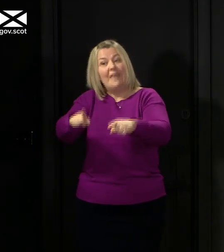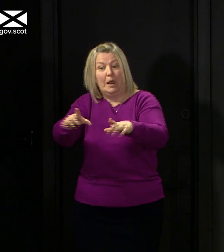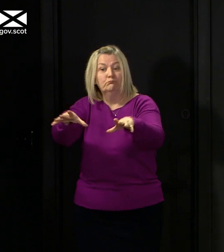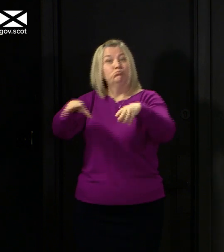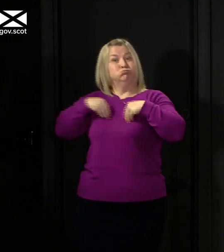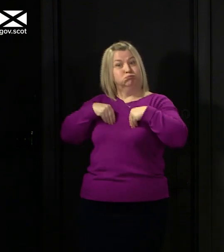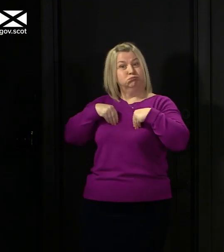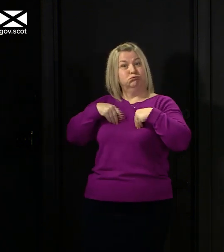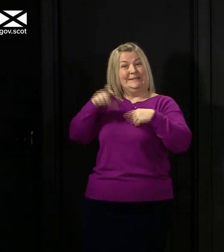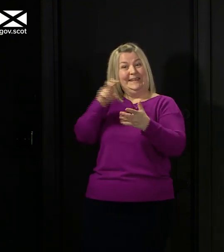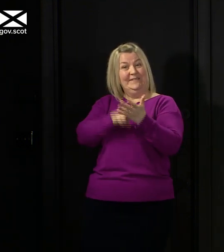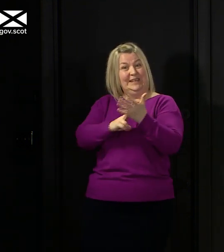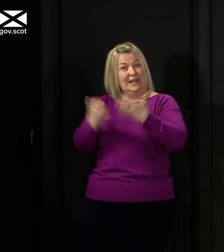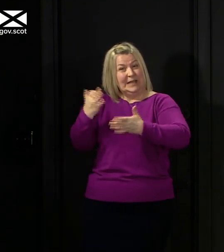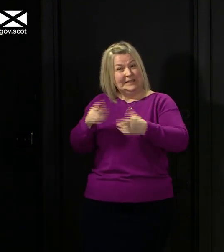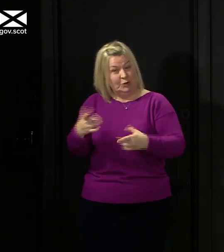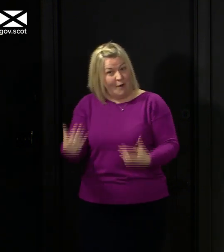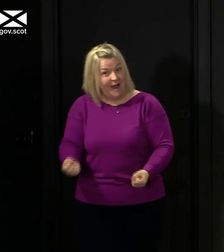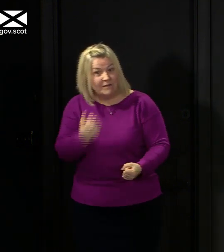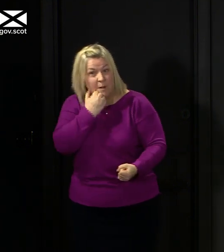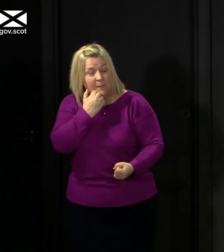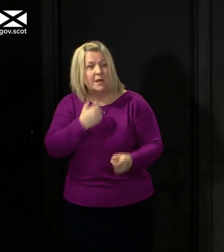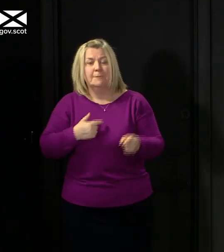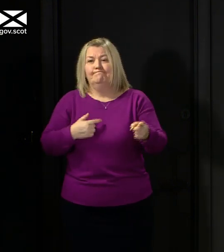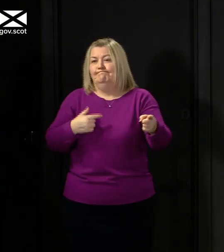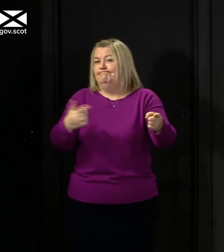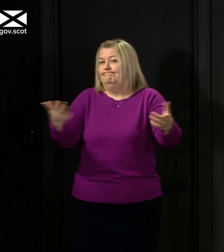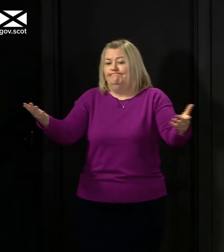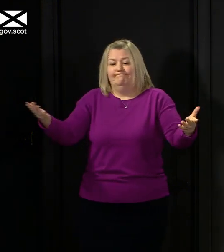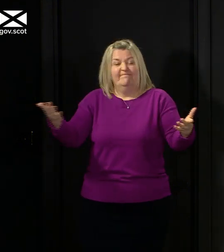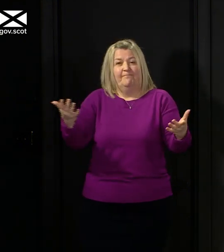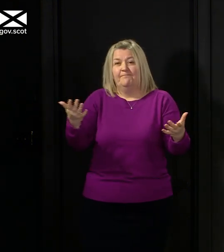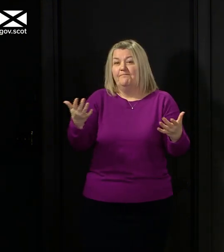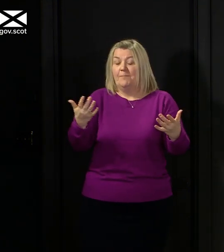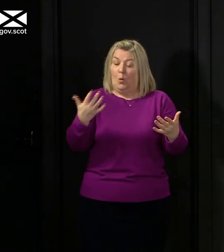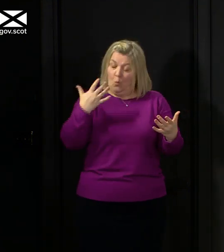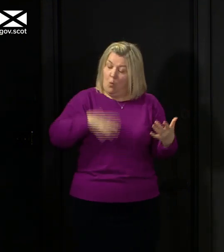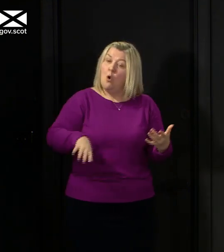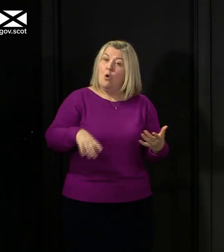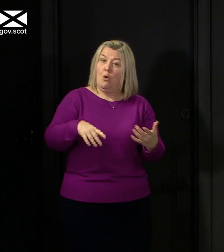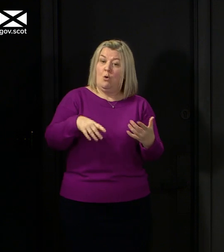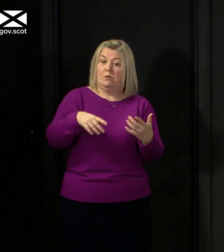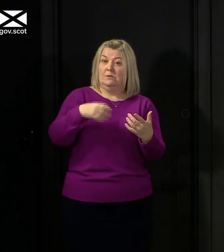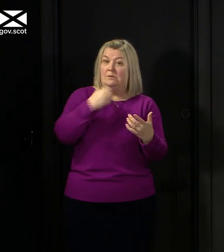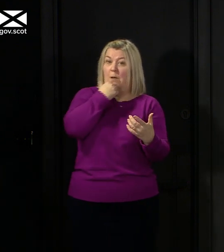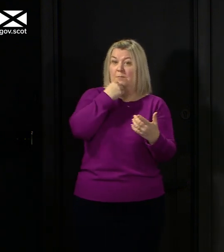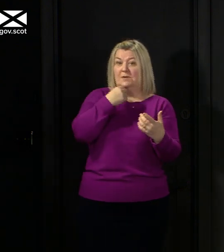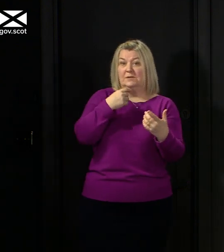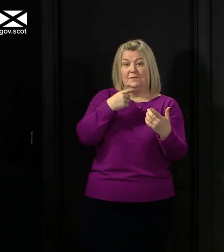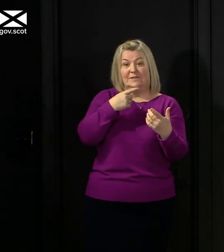these things the information we're seeking to make available. As I've said previously,